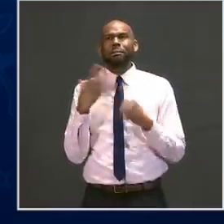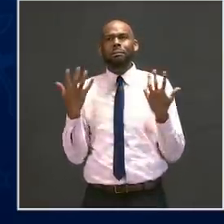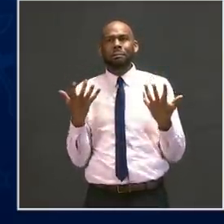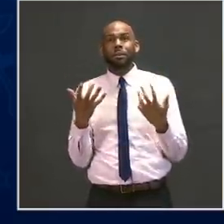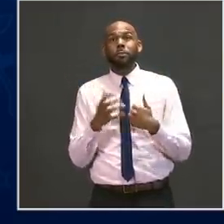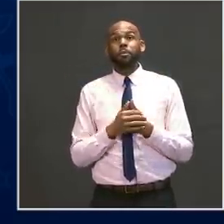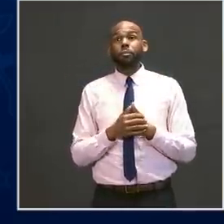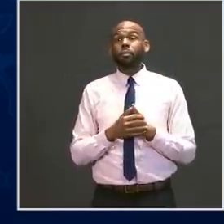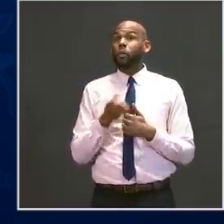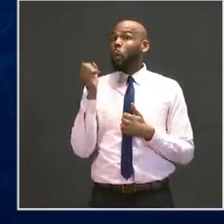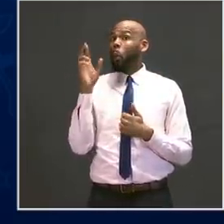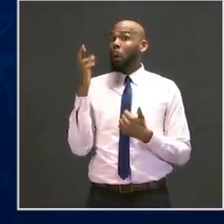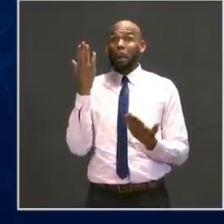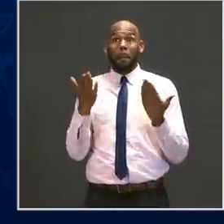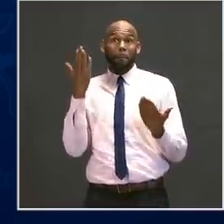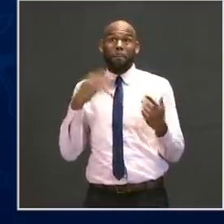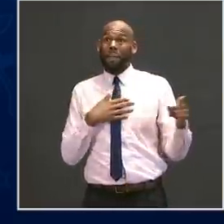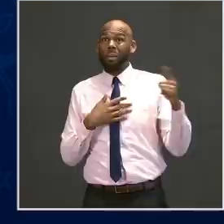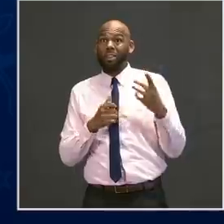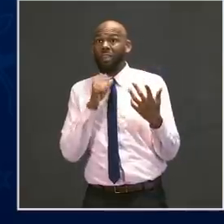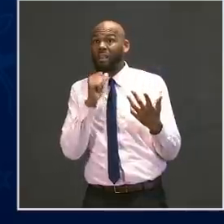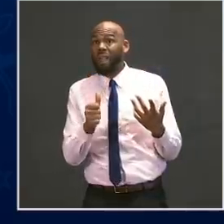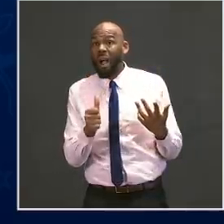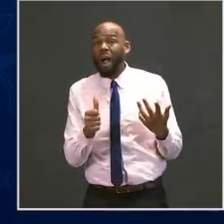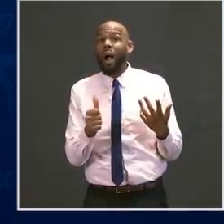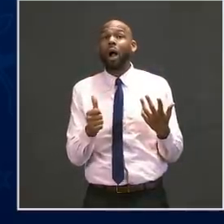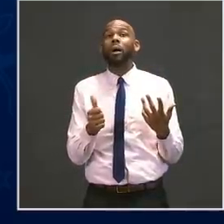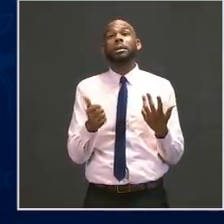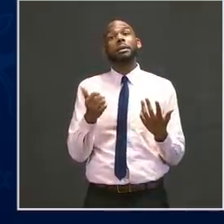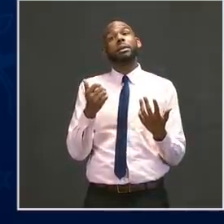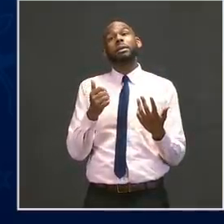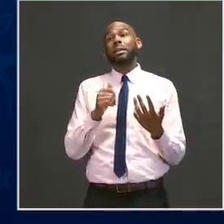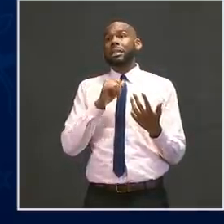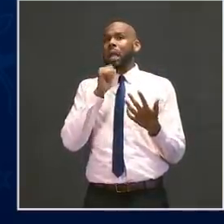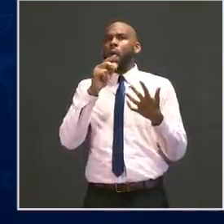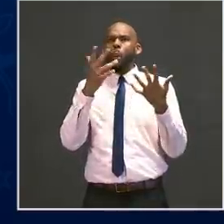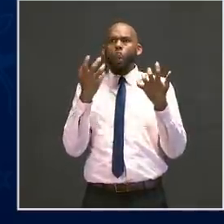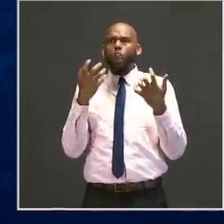You know, he was -- he was not intending to give a projection or a prediction,